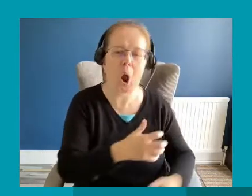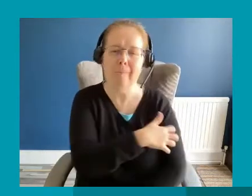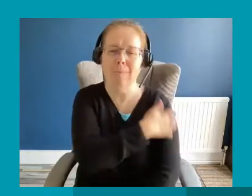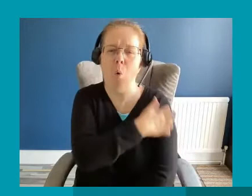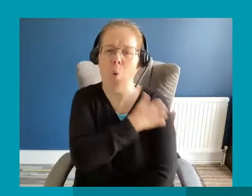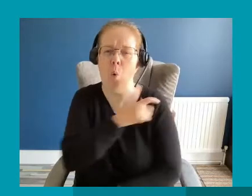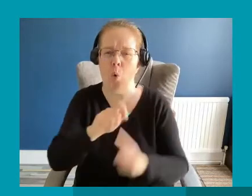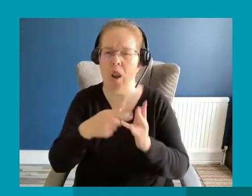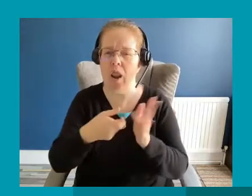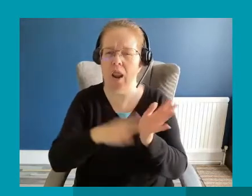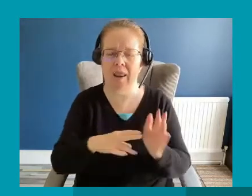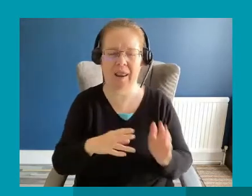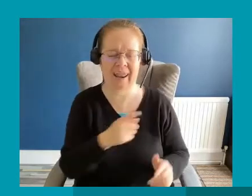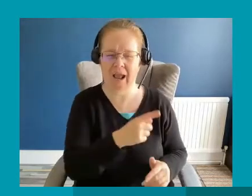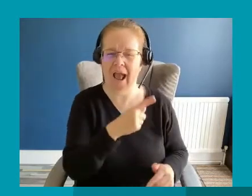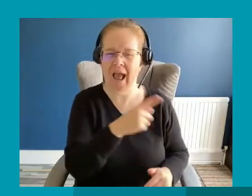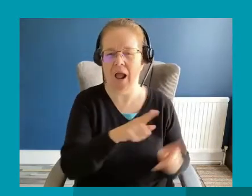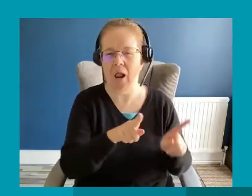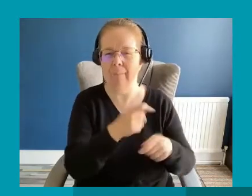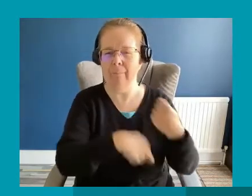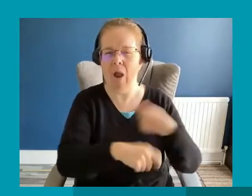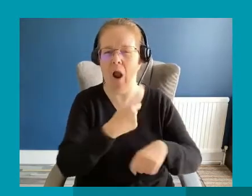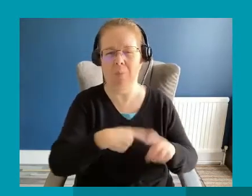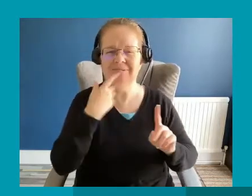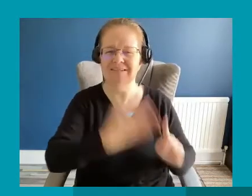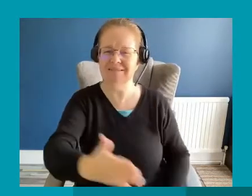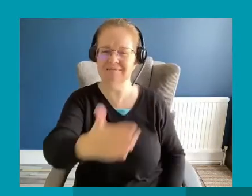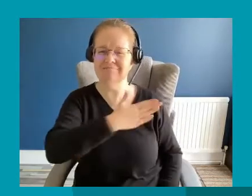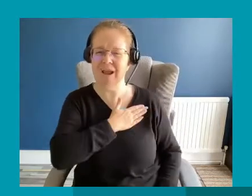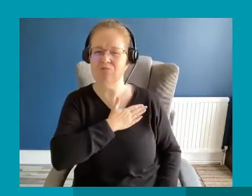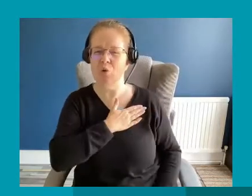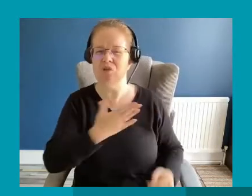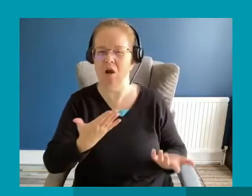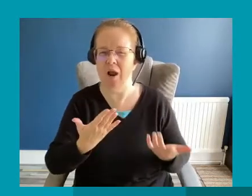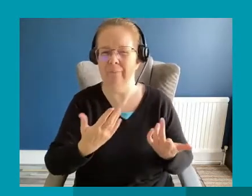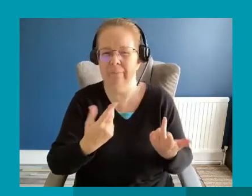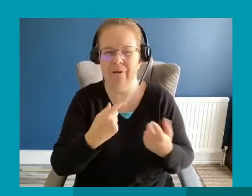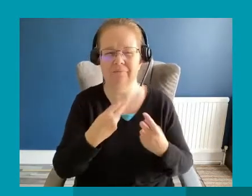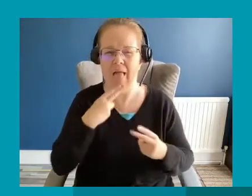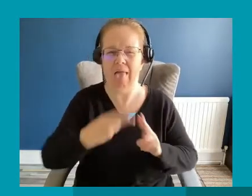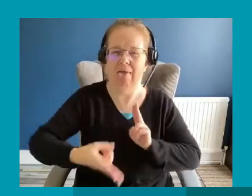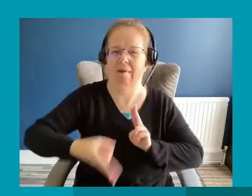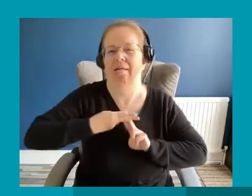And so you know we can create the real story. We can present the real story